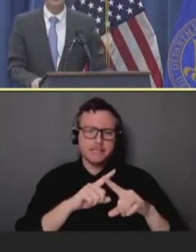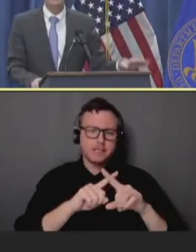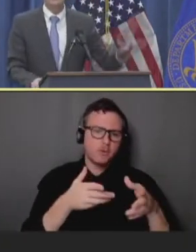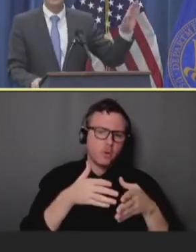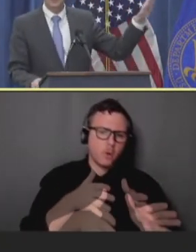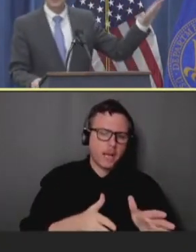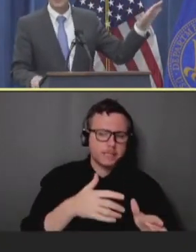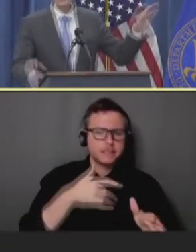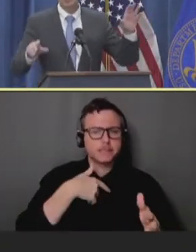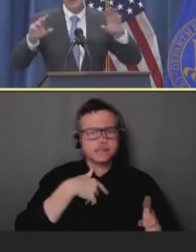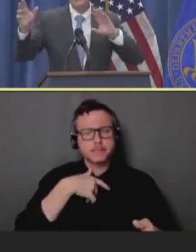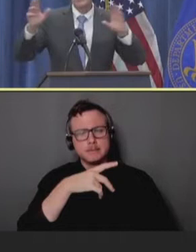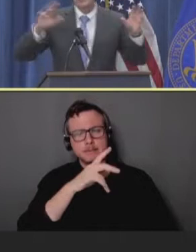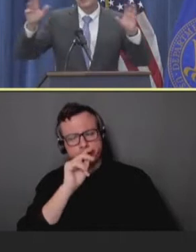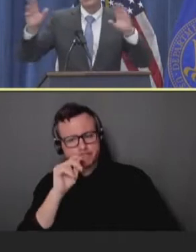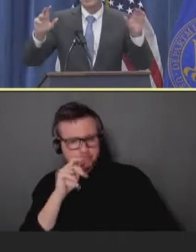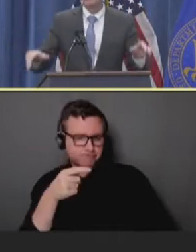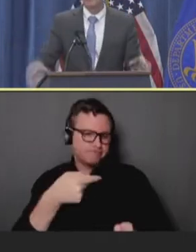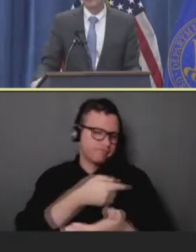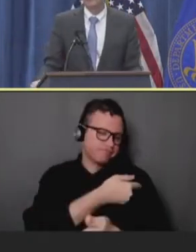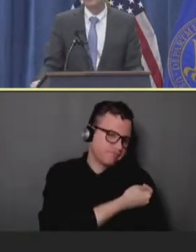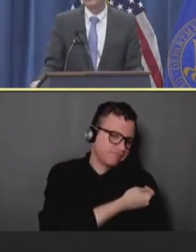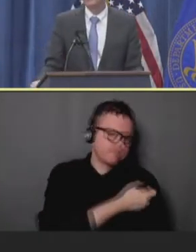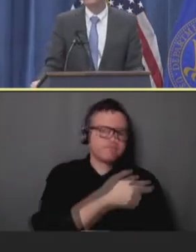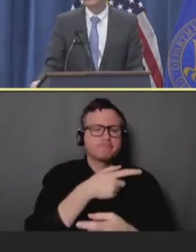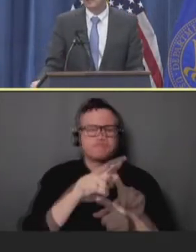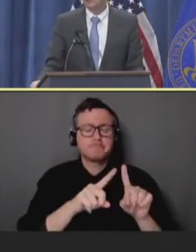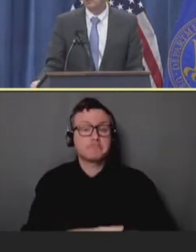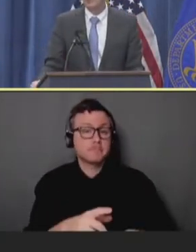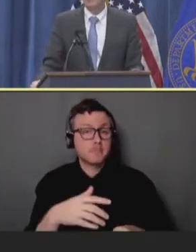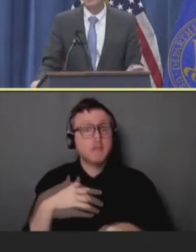So, it's not surprising that there's a lot of variability in the outcome.